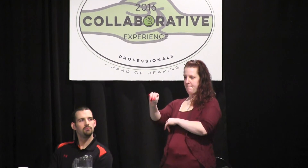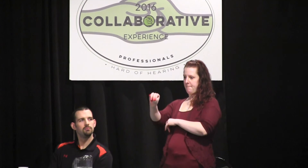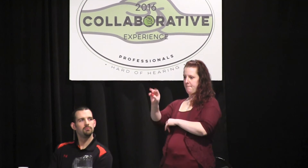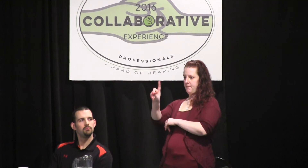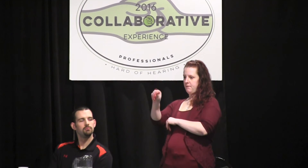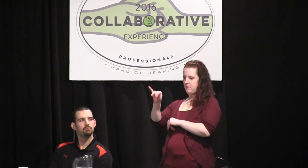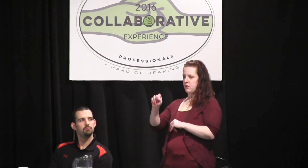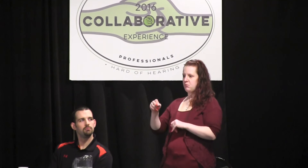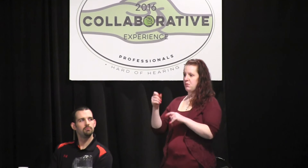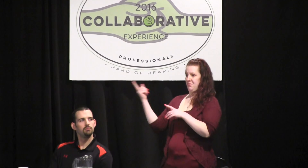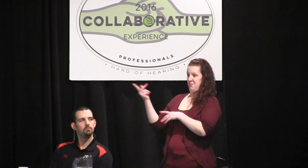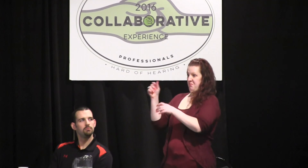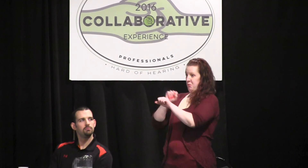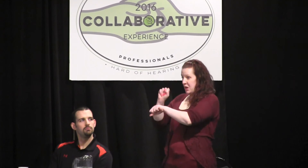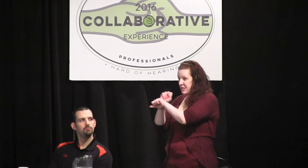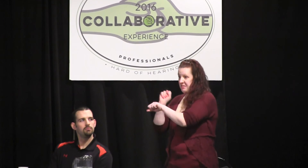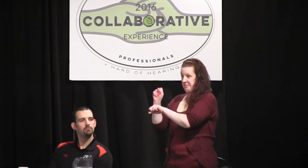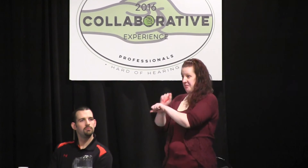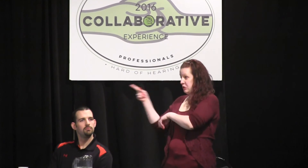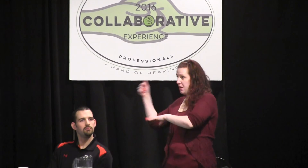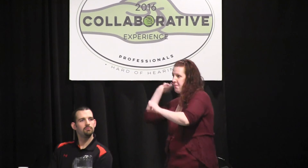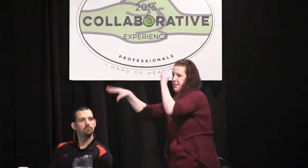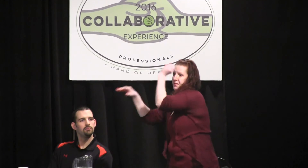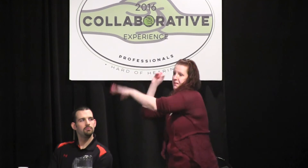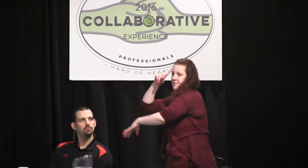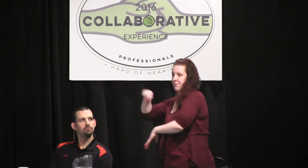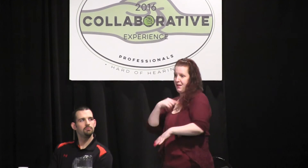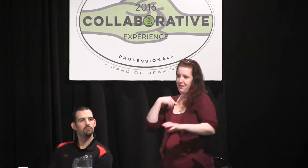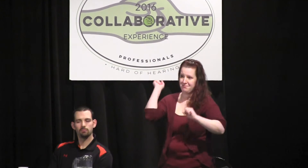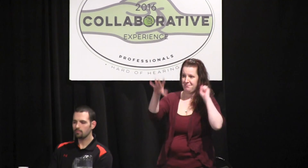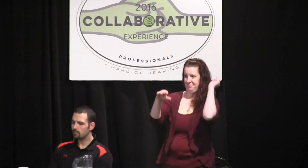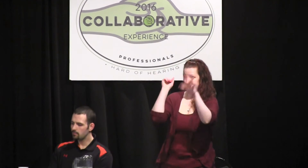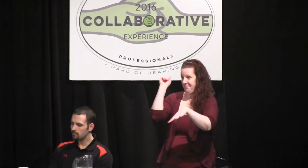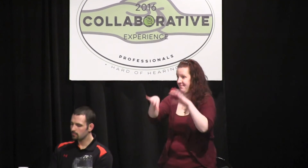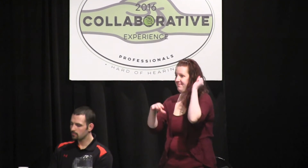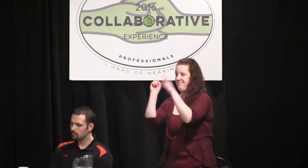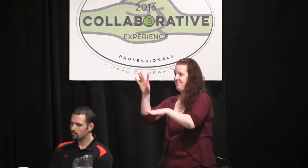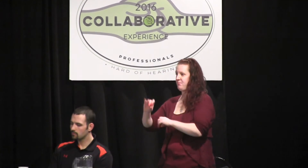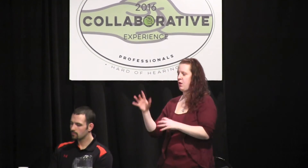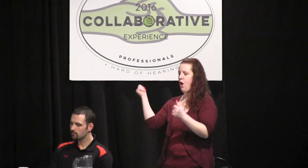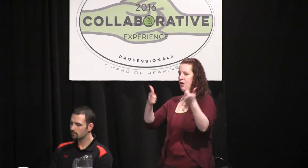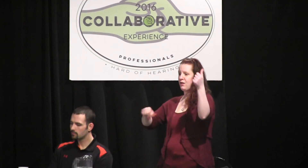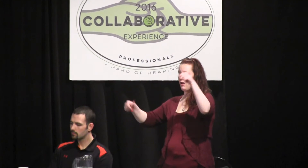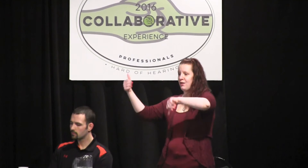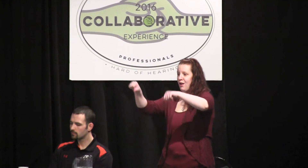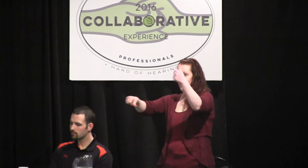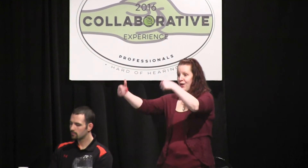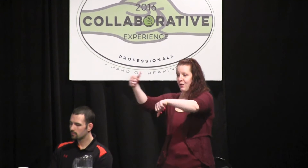Through J.M. Davis, and they worked with me and they sent out some, I sent out some.